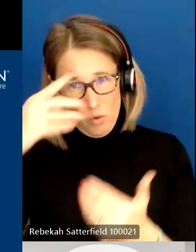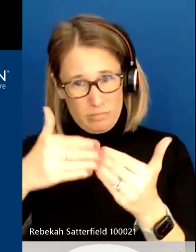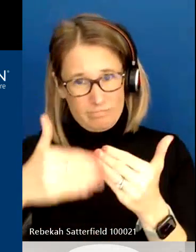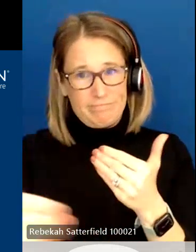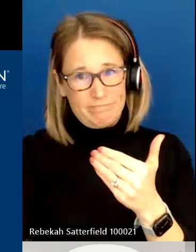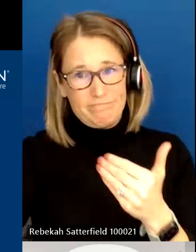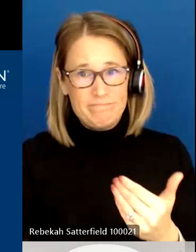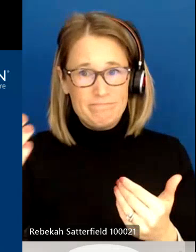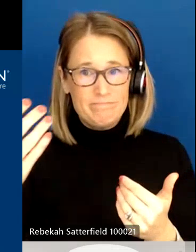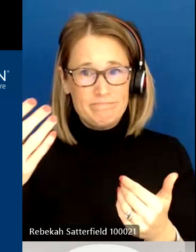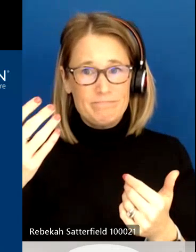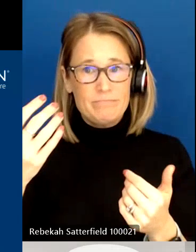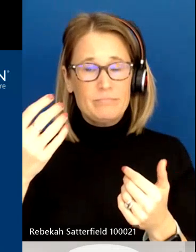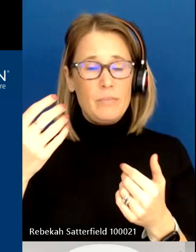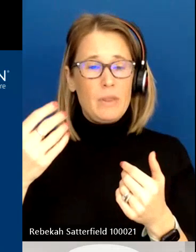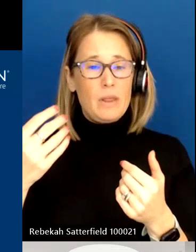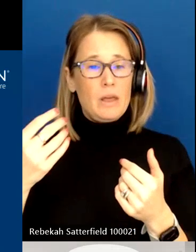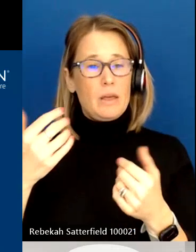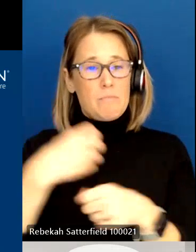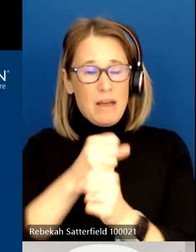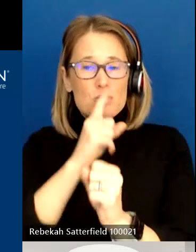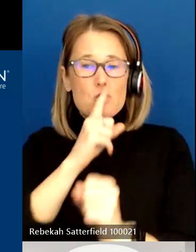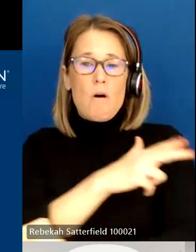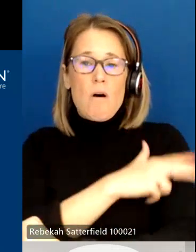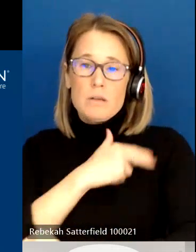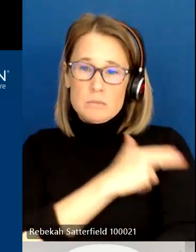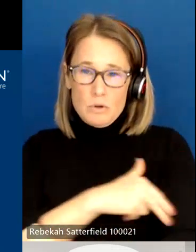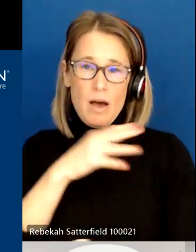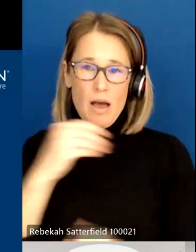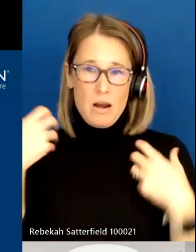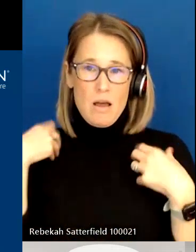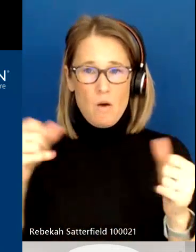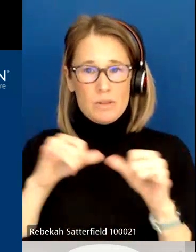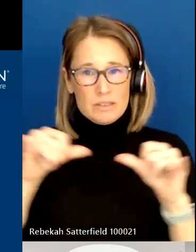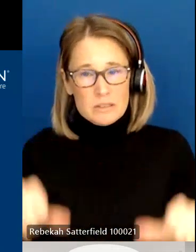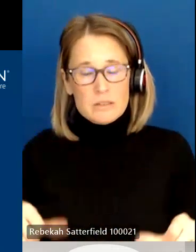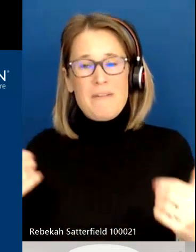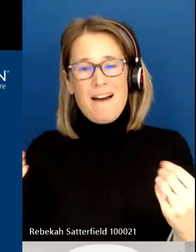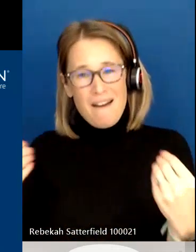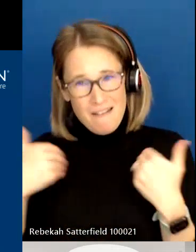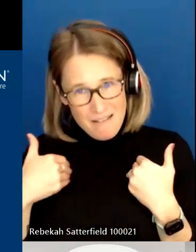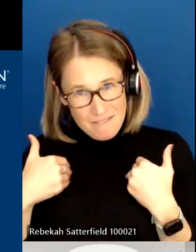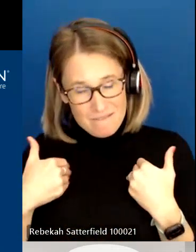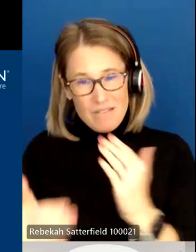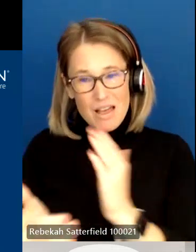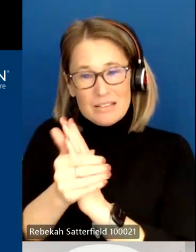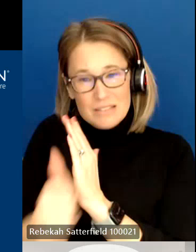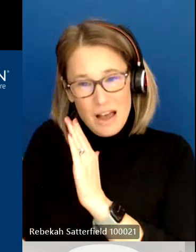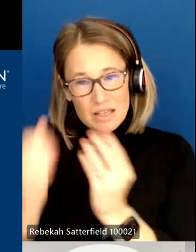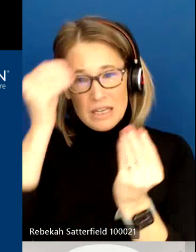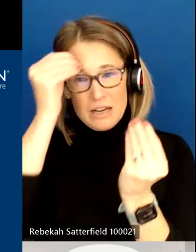e equipping hospitals and health systems with the Talent information resources and skills and tools